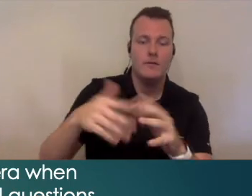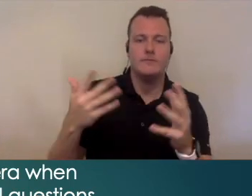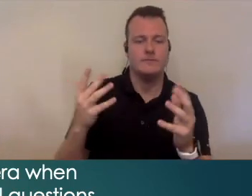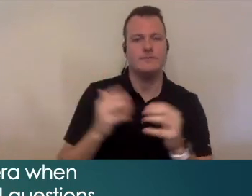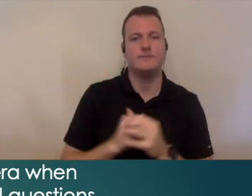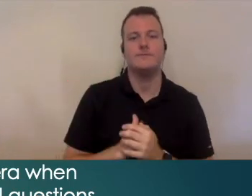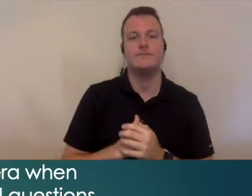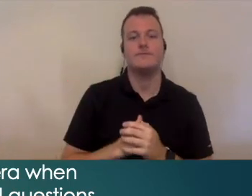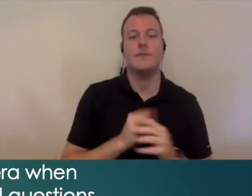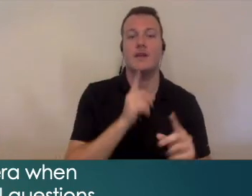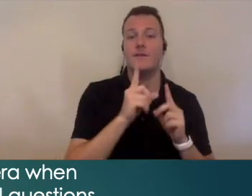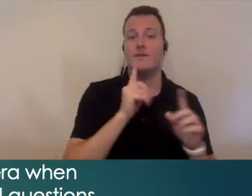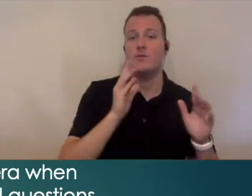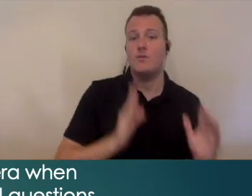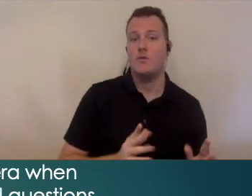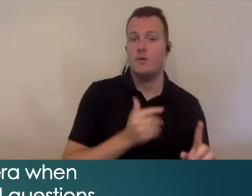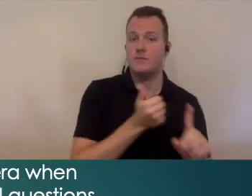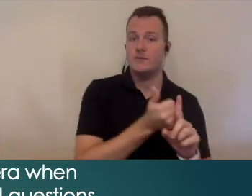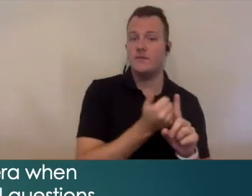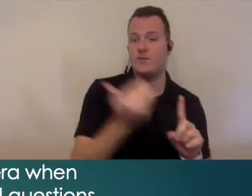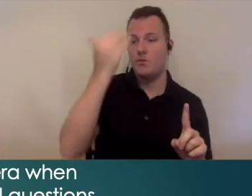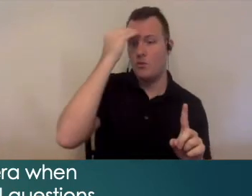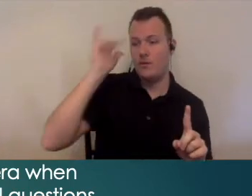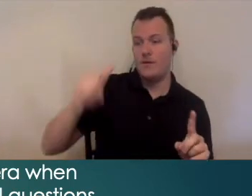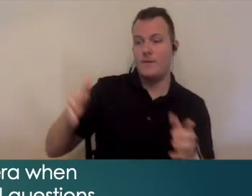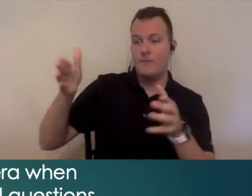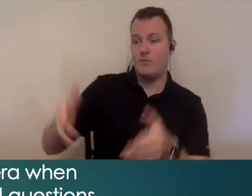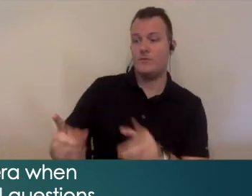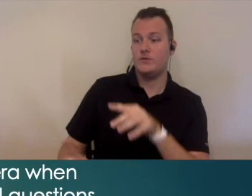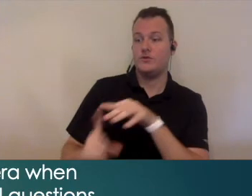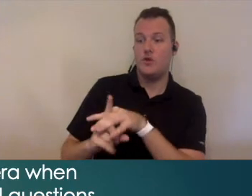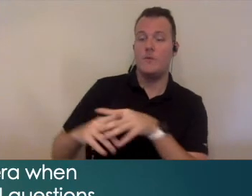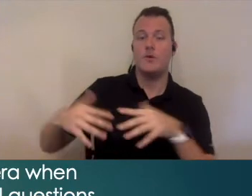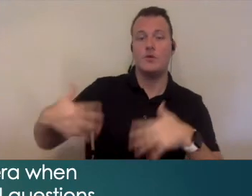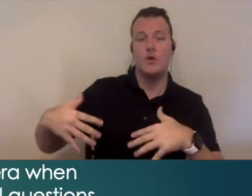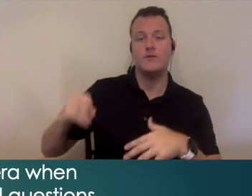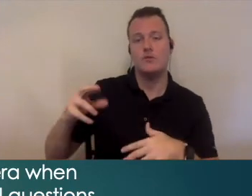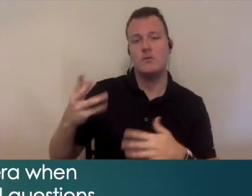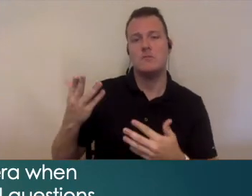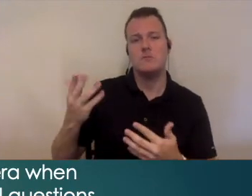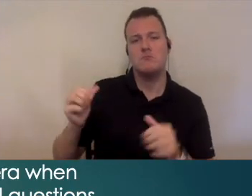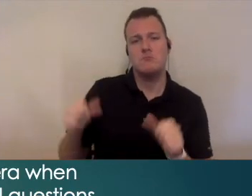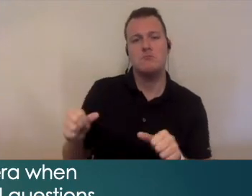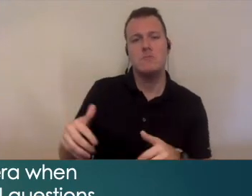interviewers know that the interviewee is going to be nervous, or likely is, and